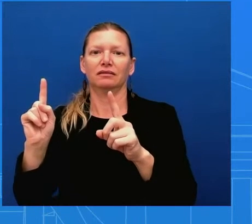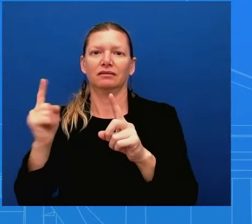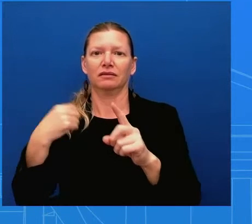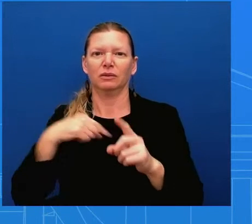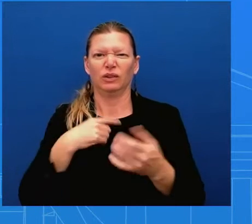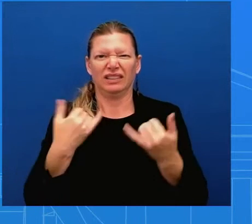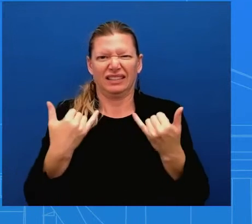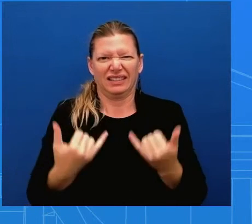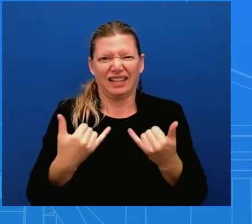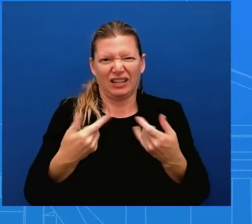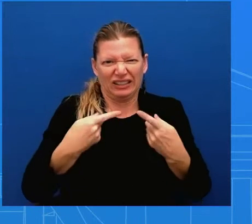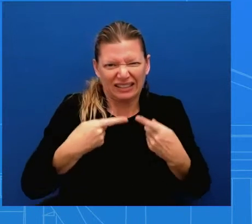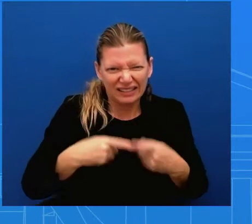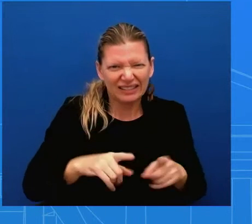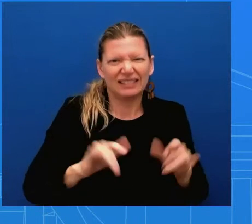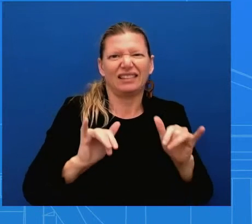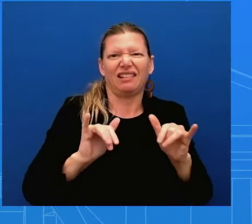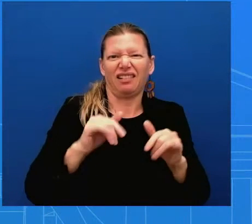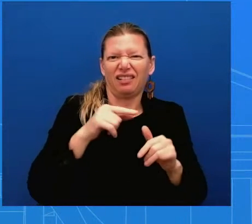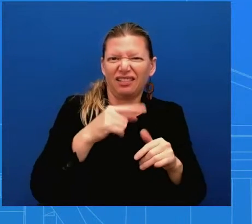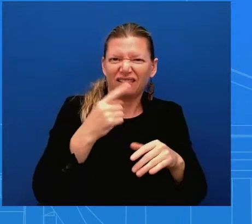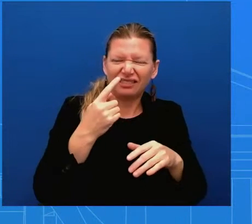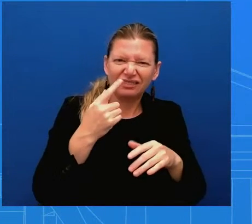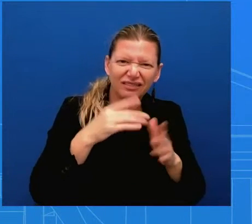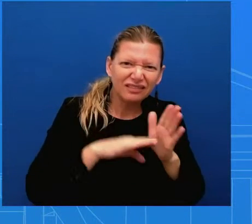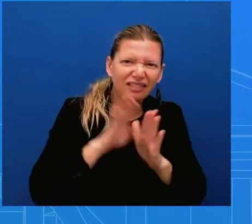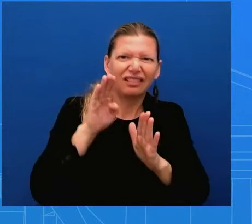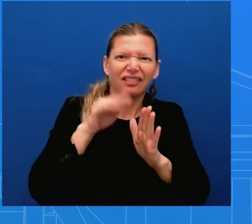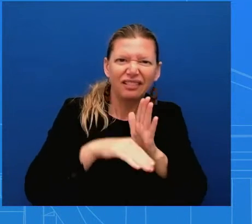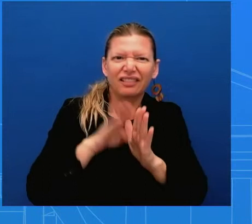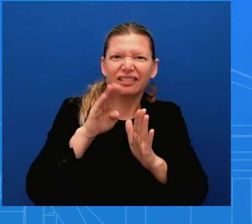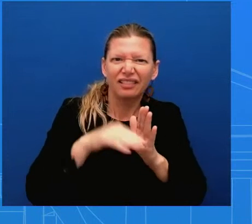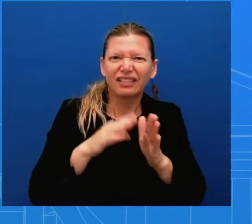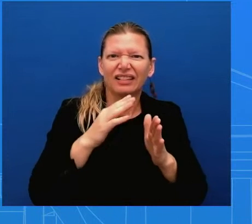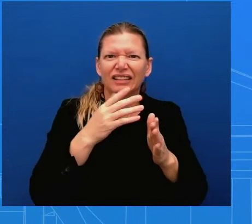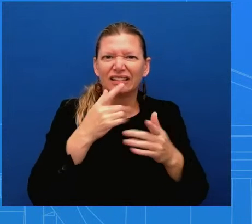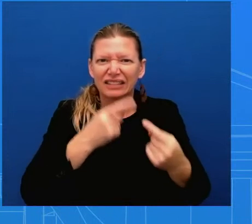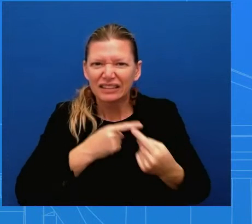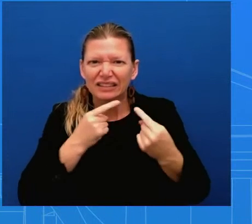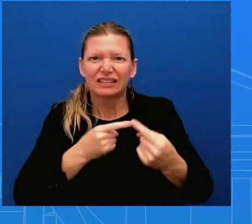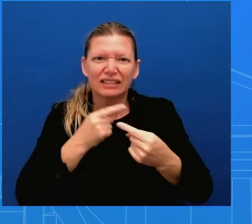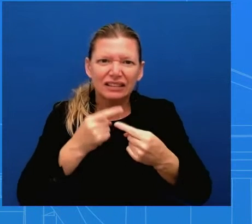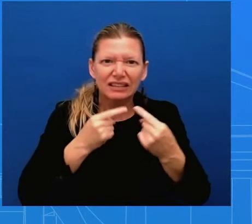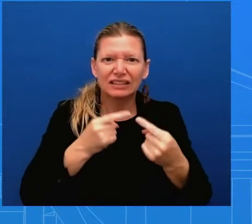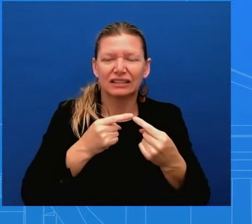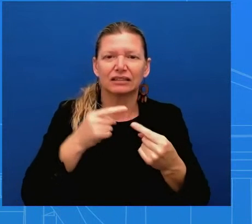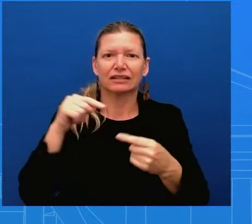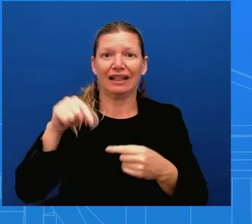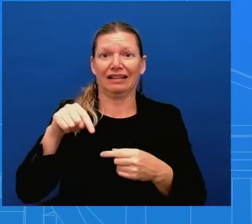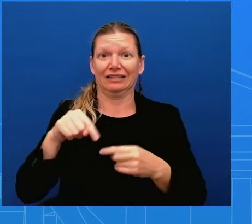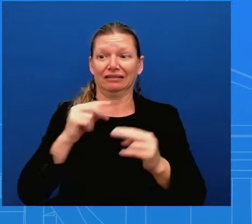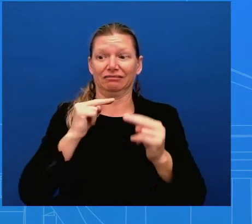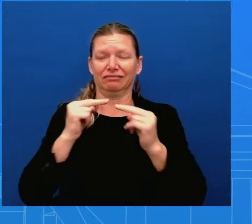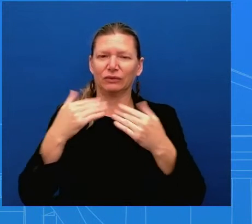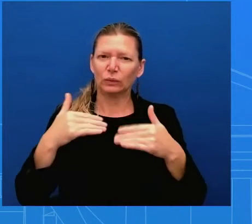its ins and outs, its twists and turns. And what I laid out in my opening comments remains the case: There could be a ceasefire tomorrow